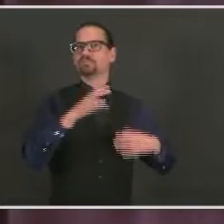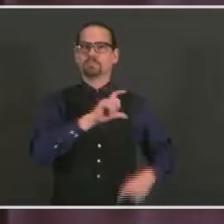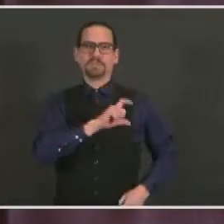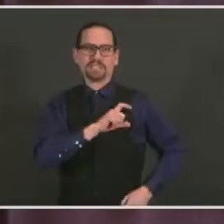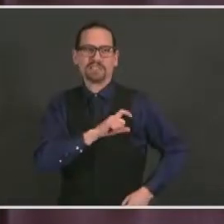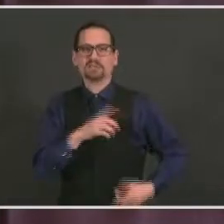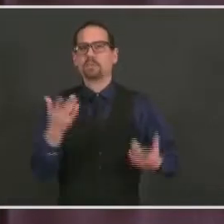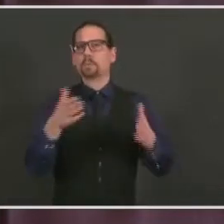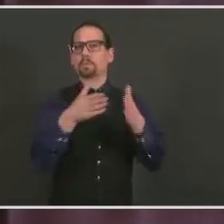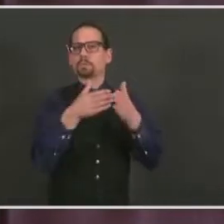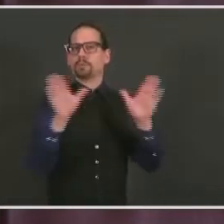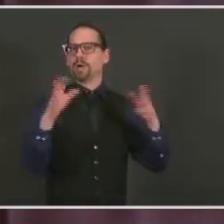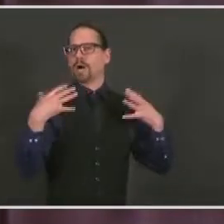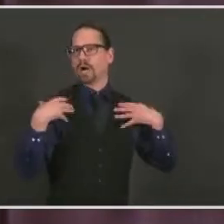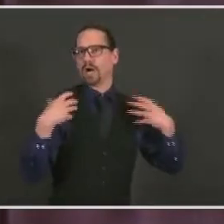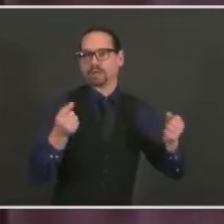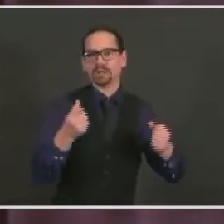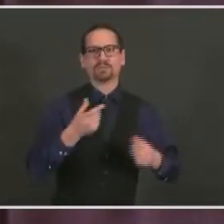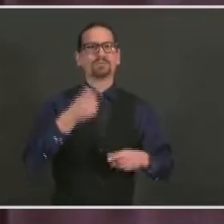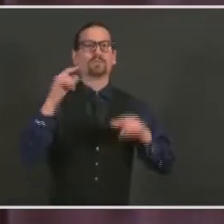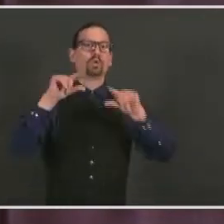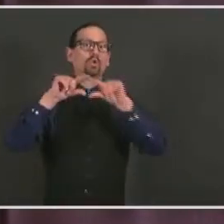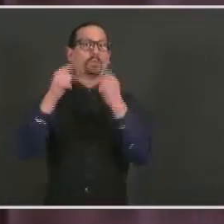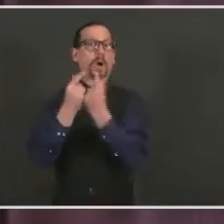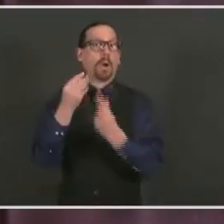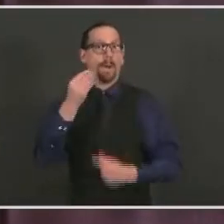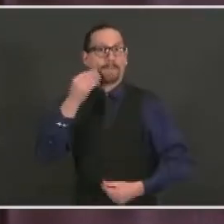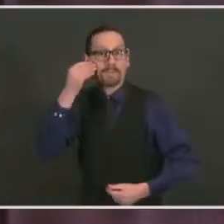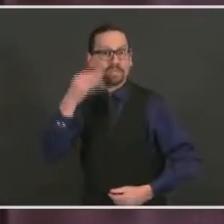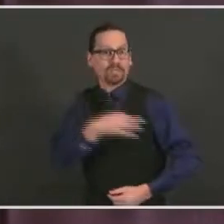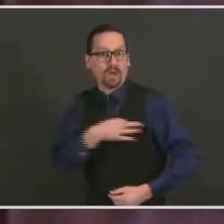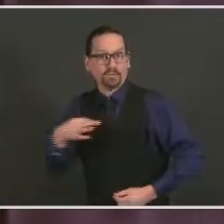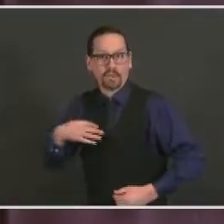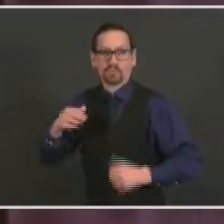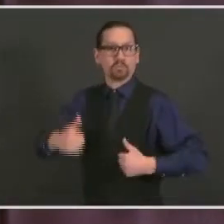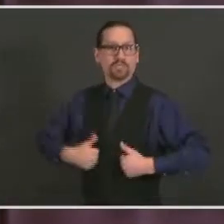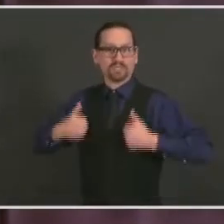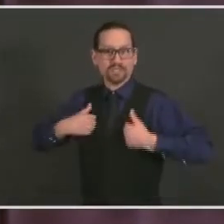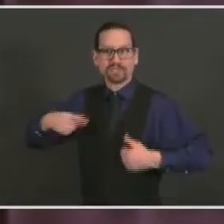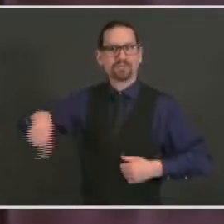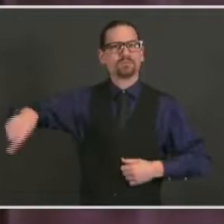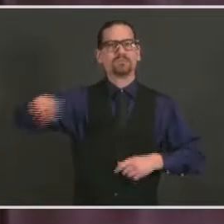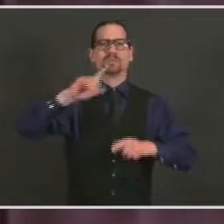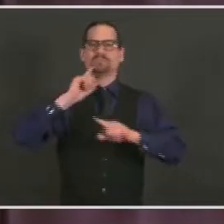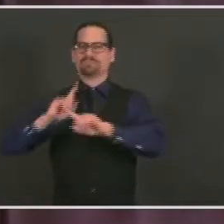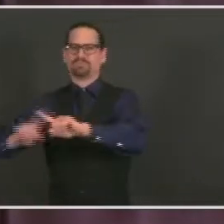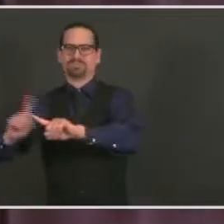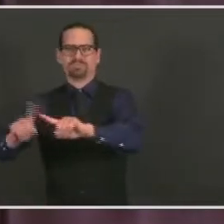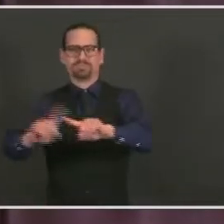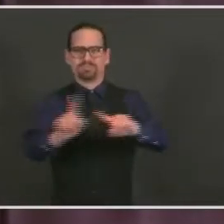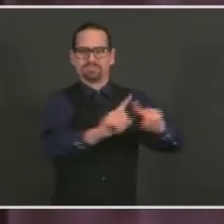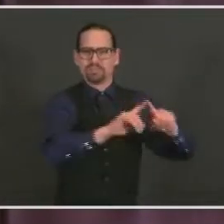PUBLIC SAFETY AND RESIDENTS IN CONGREGATE SETTINGS. WE ARE